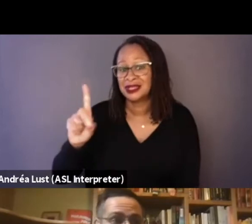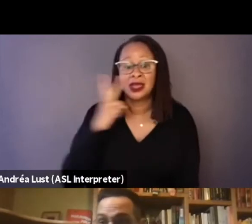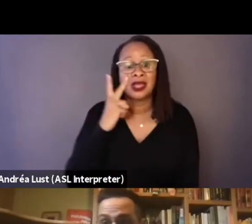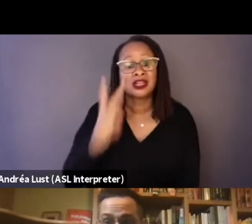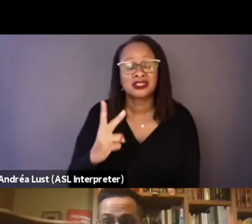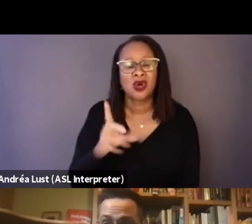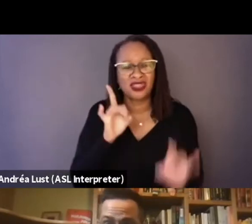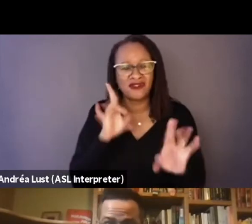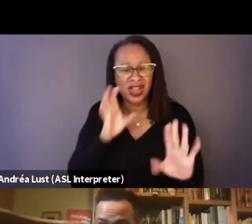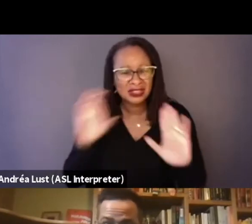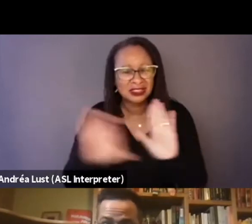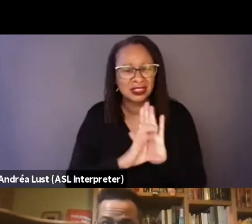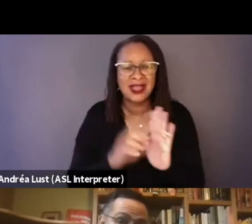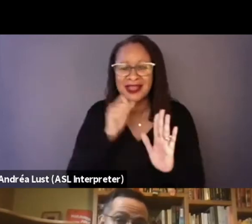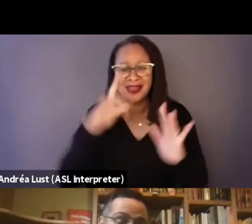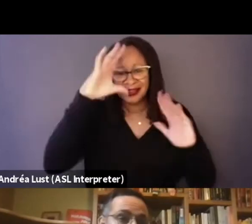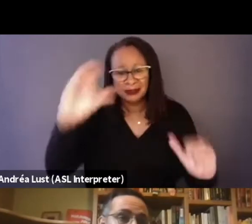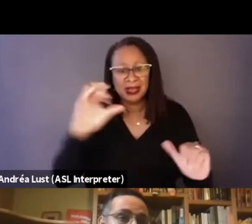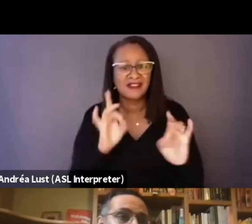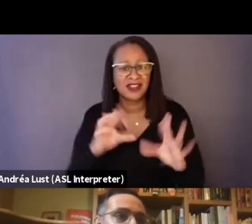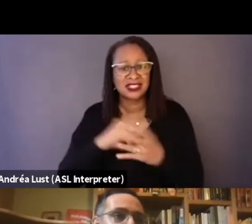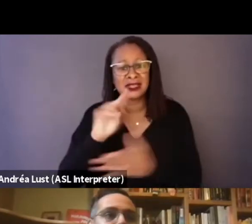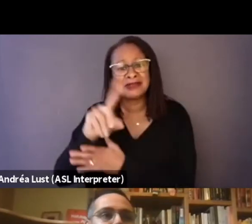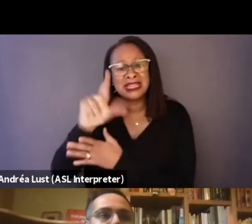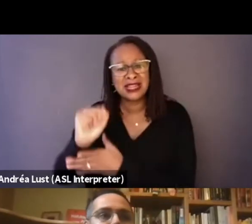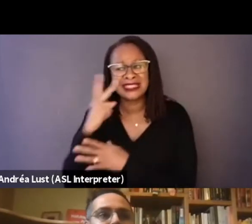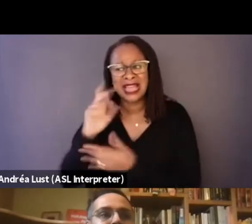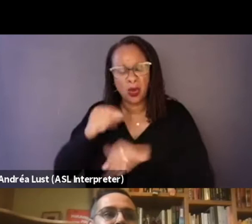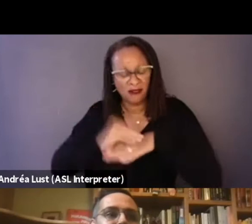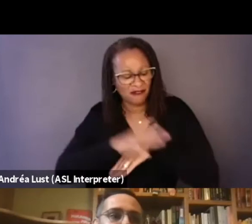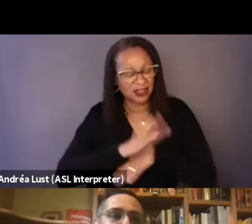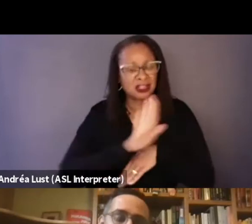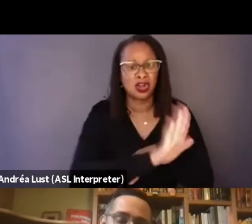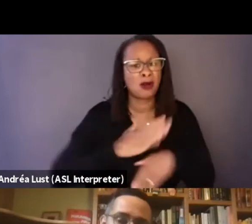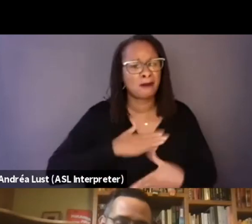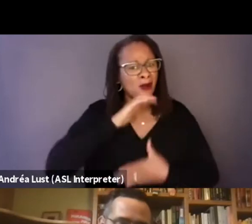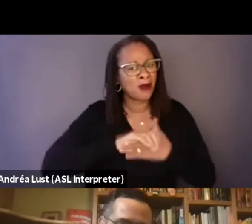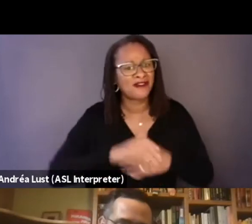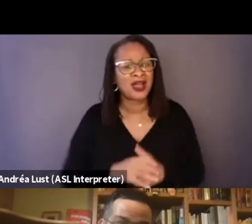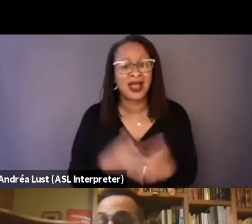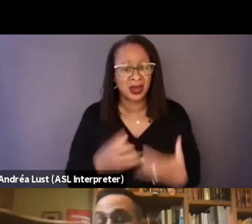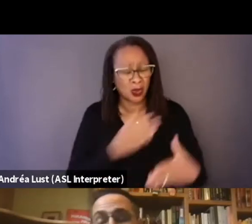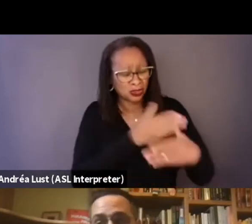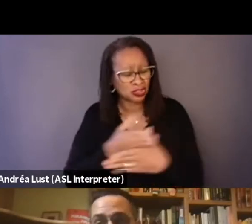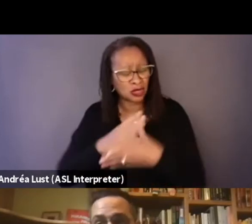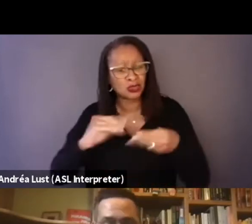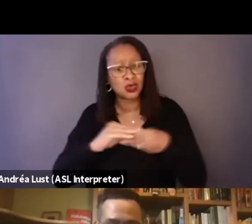and unexpected violence in our media was affecting her, and I wanted to tell a story about refugees,